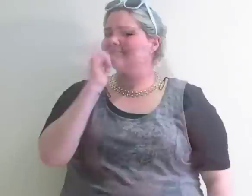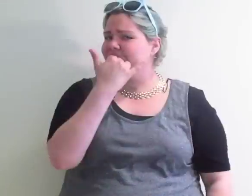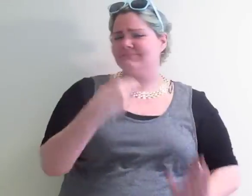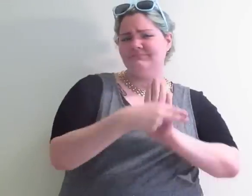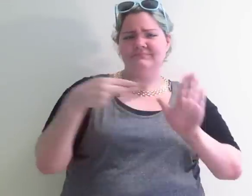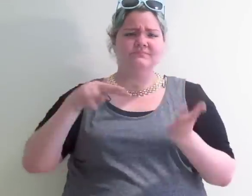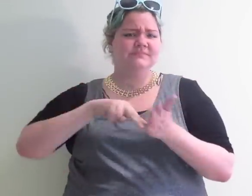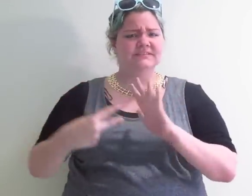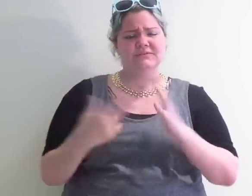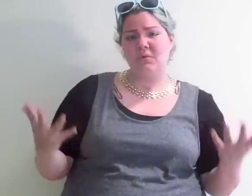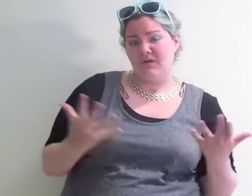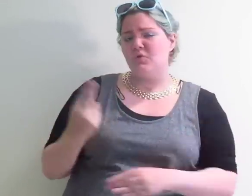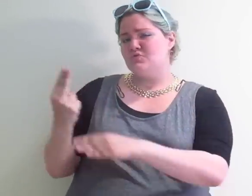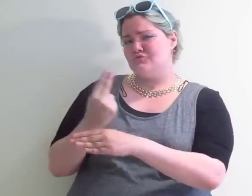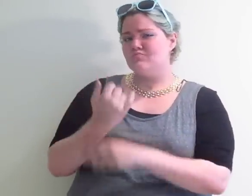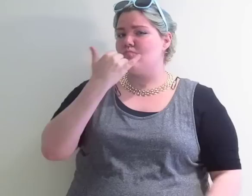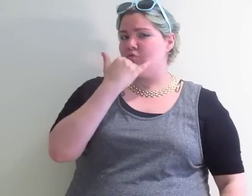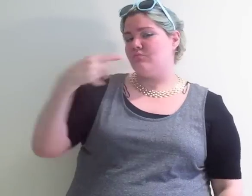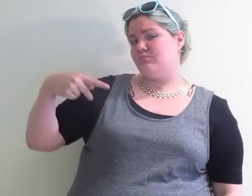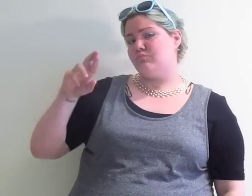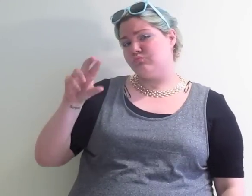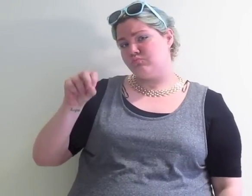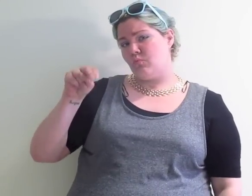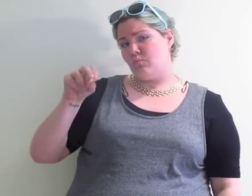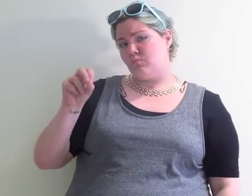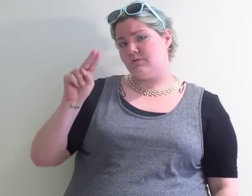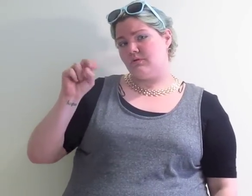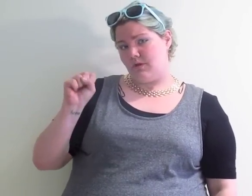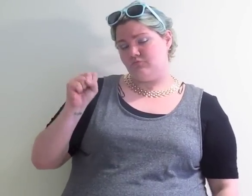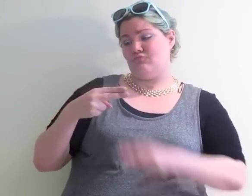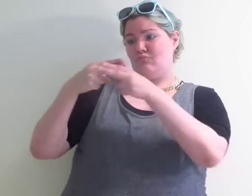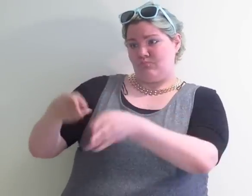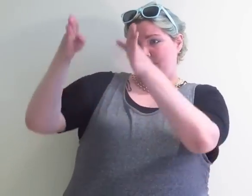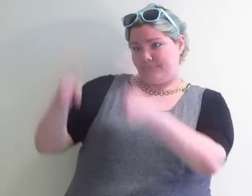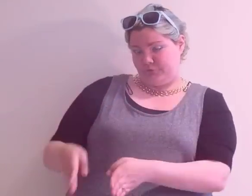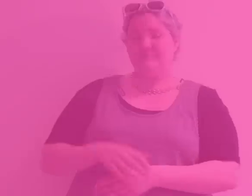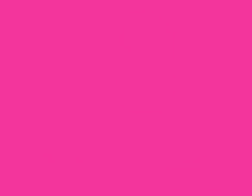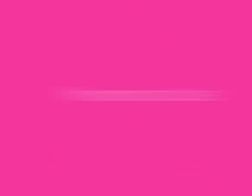Misgendering - using the wrong pronoun when referring to an individual.